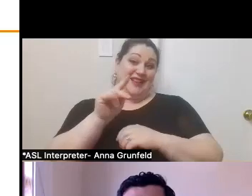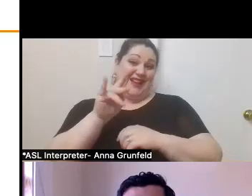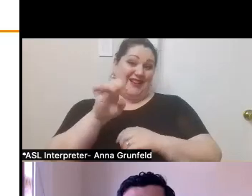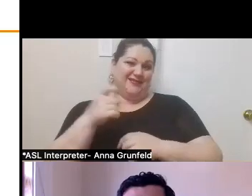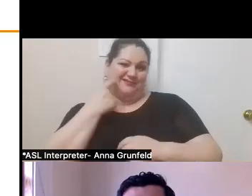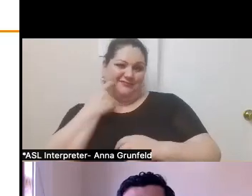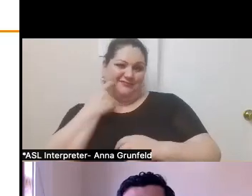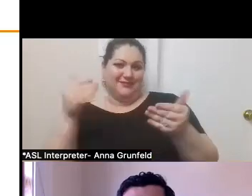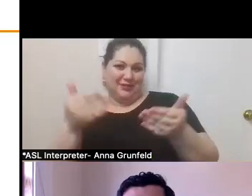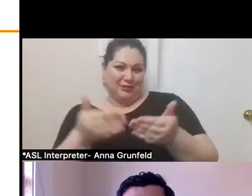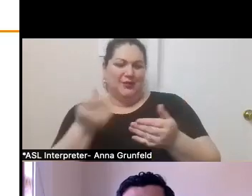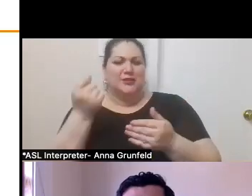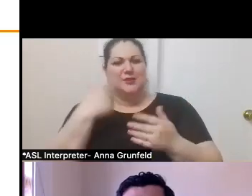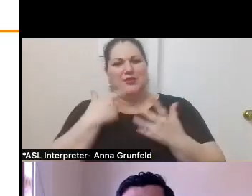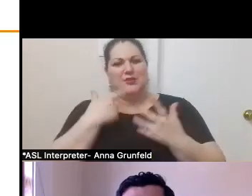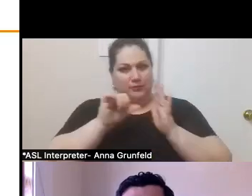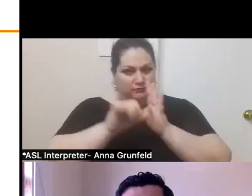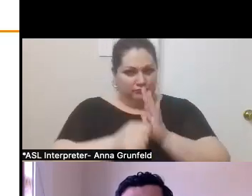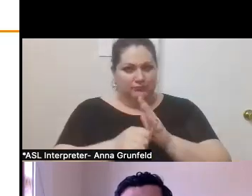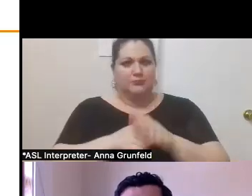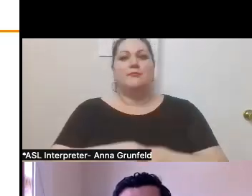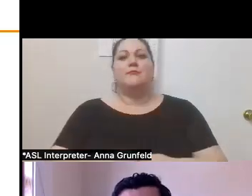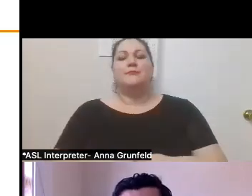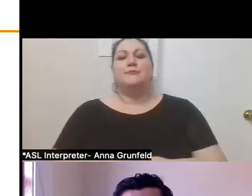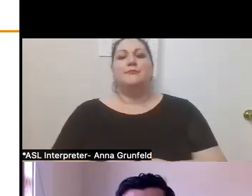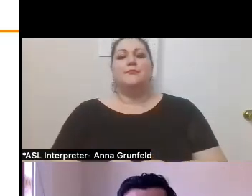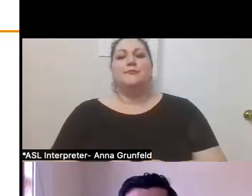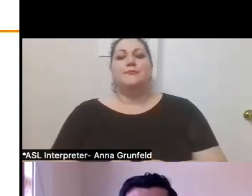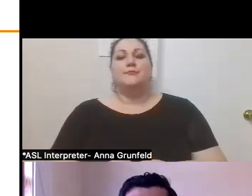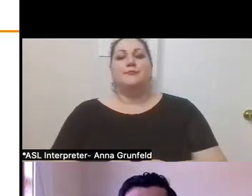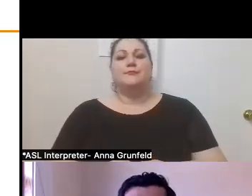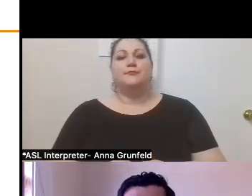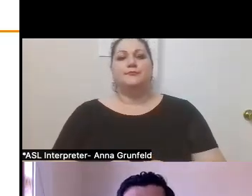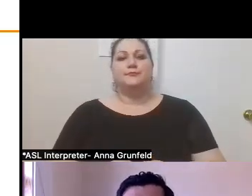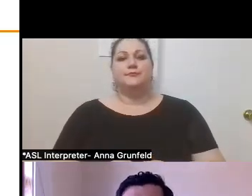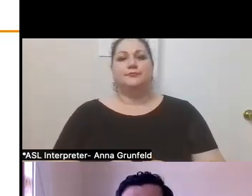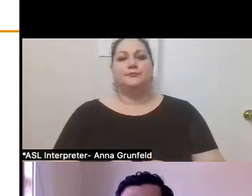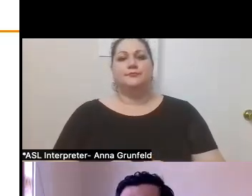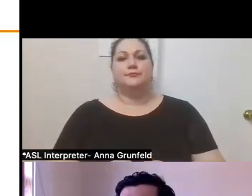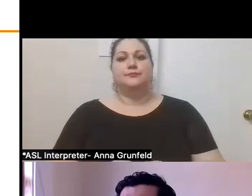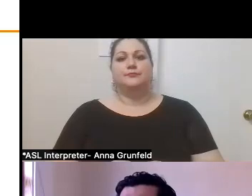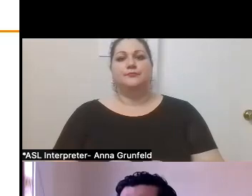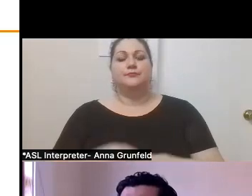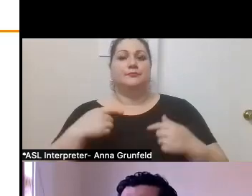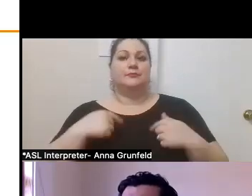I just wanted to highlight that, that sort of come at this work with two hats.